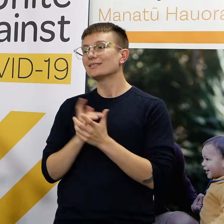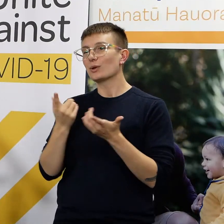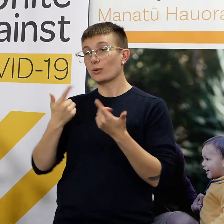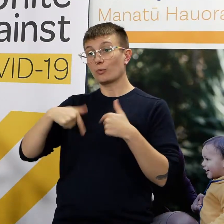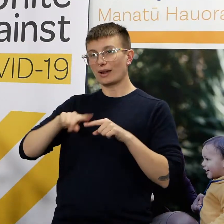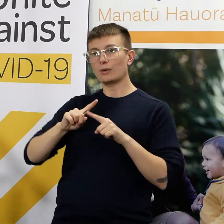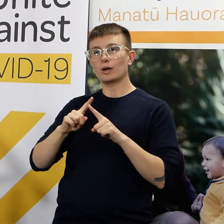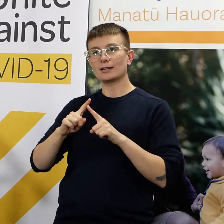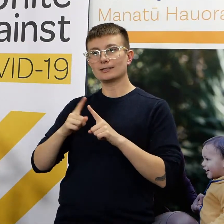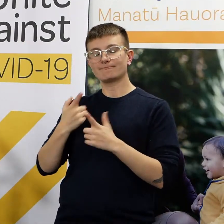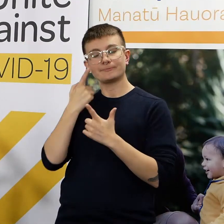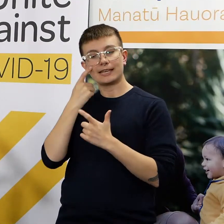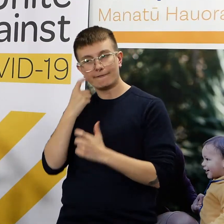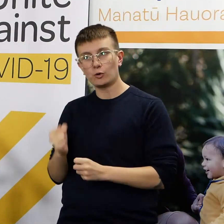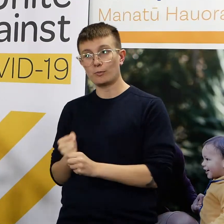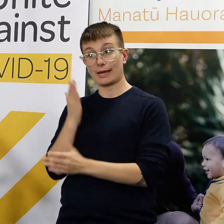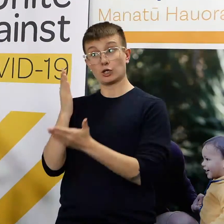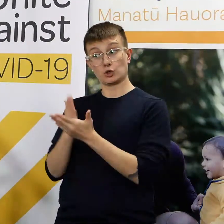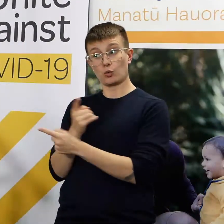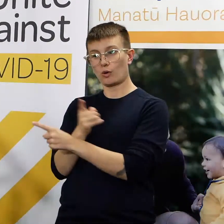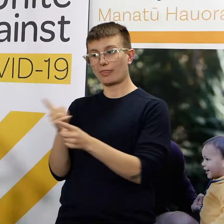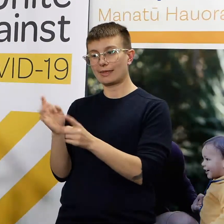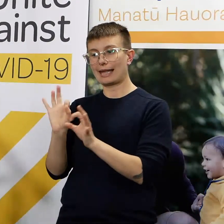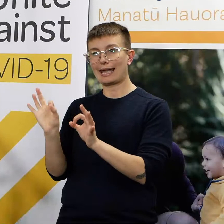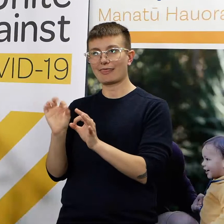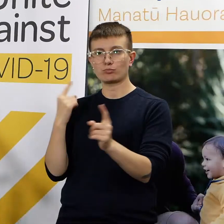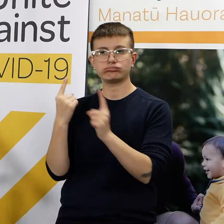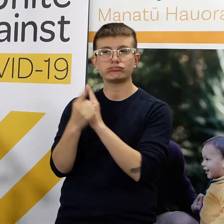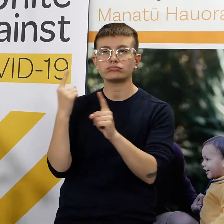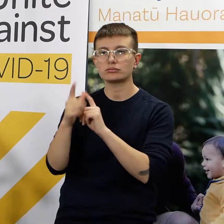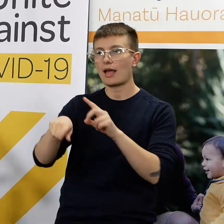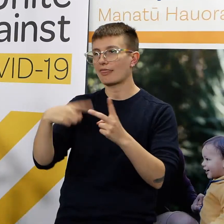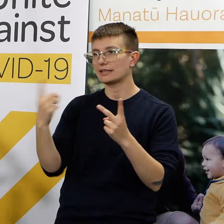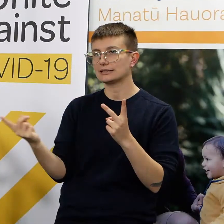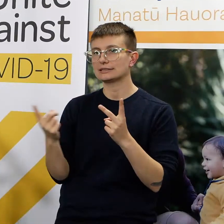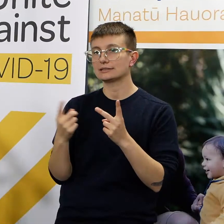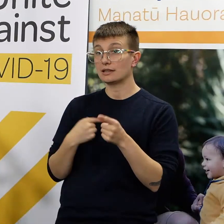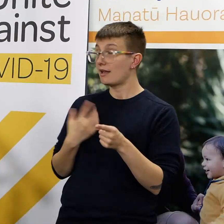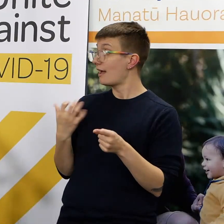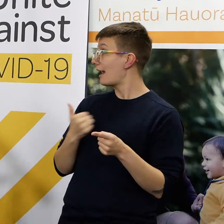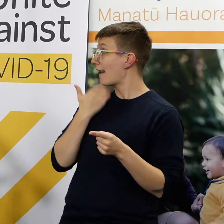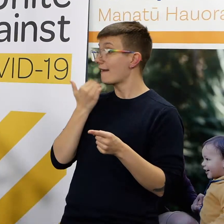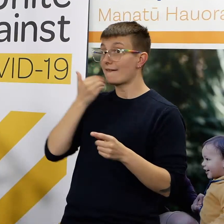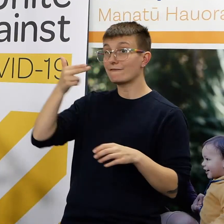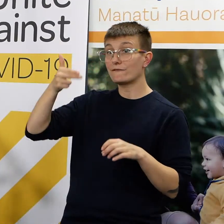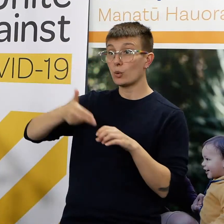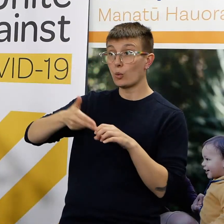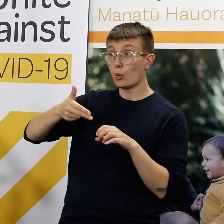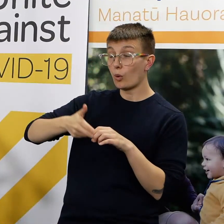And I want to just commend them for that. Did they have enough fuel to get from Auckland to Wellington? They must have had a vehicle that was able to do that.